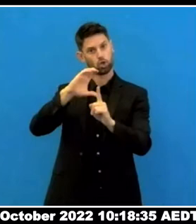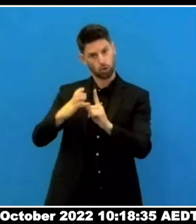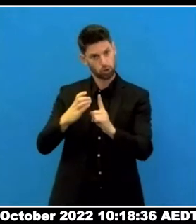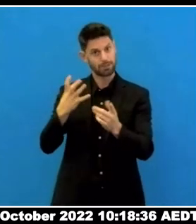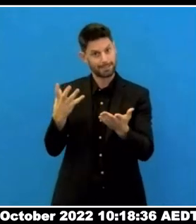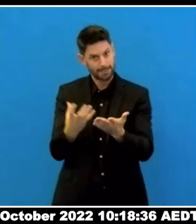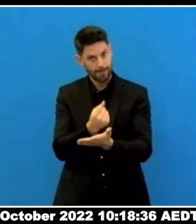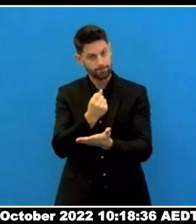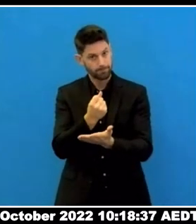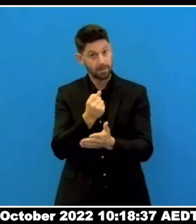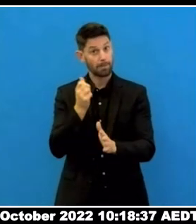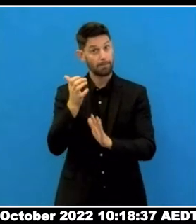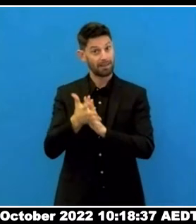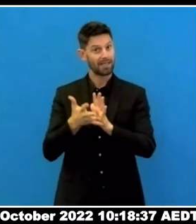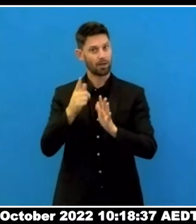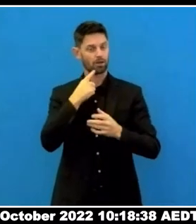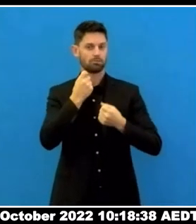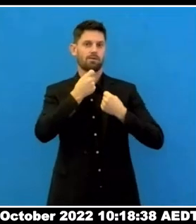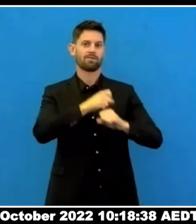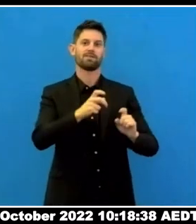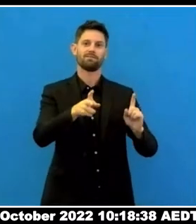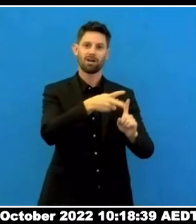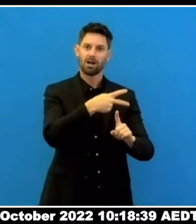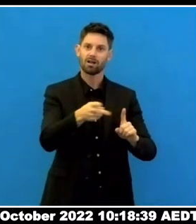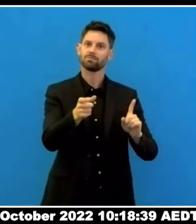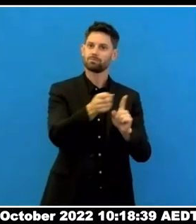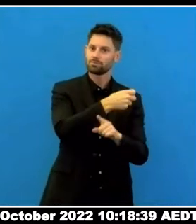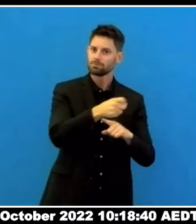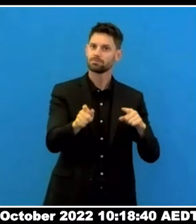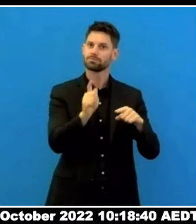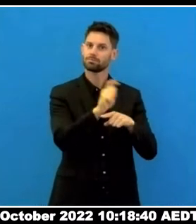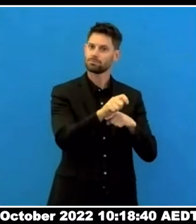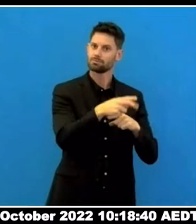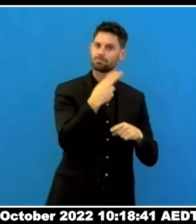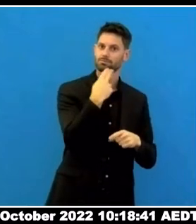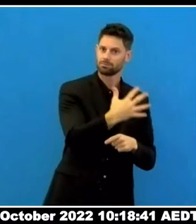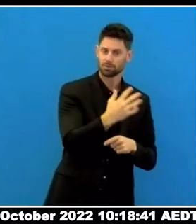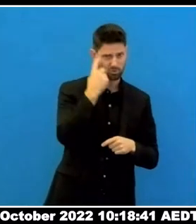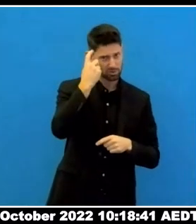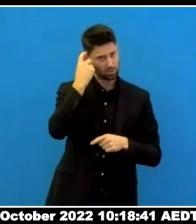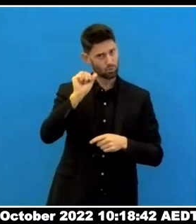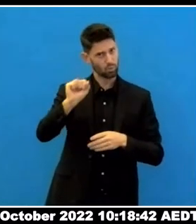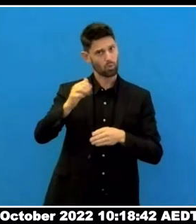In the work that the Commission has done and your work on the national anti racism framework,